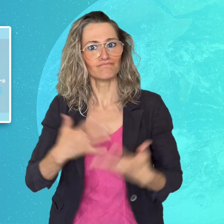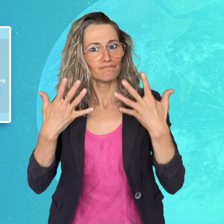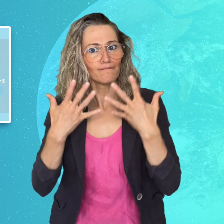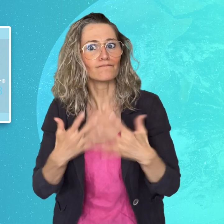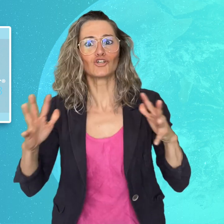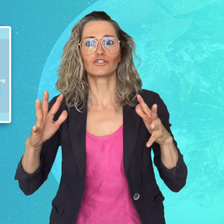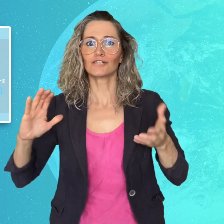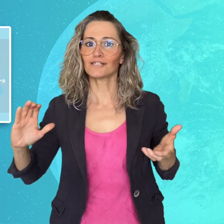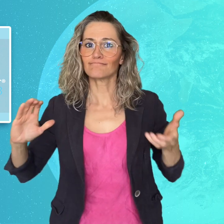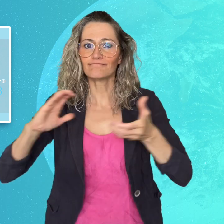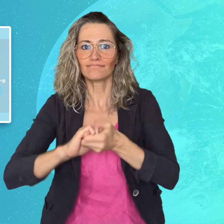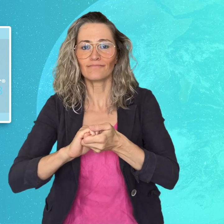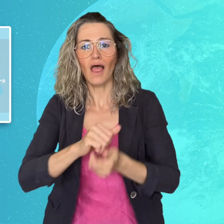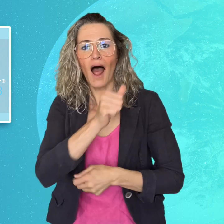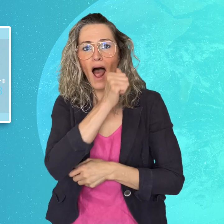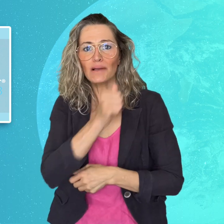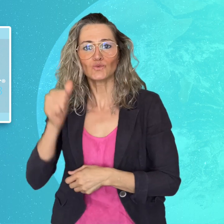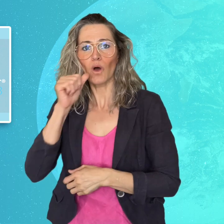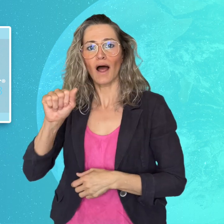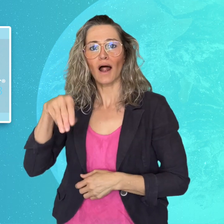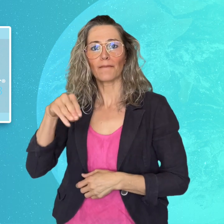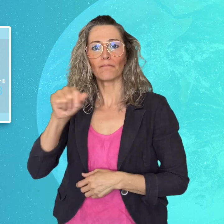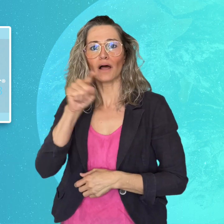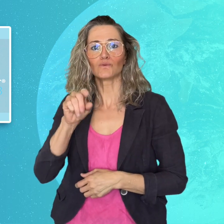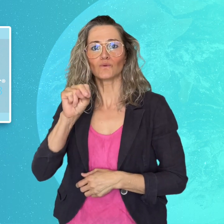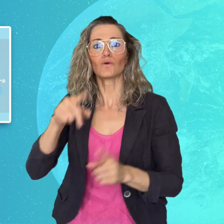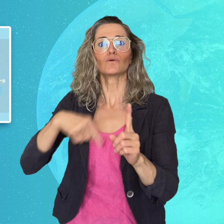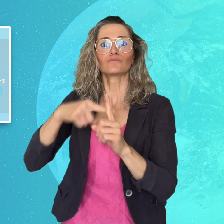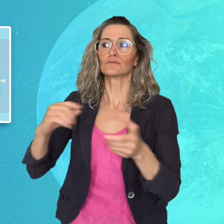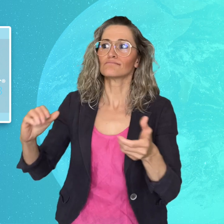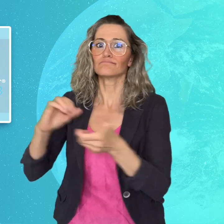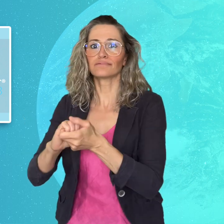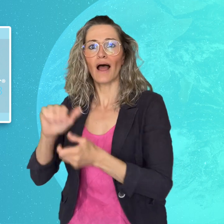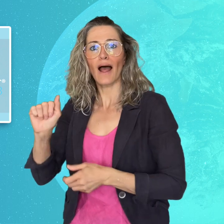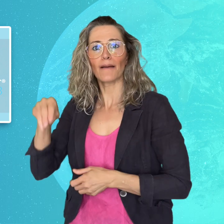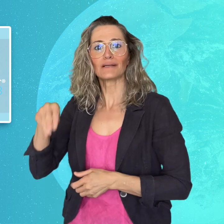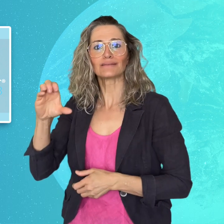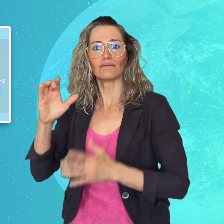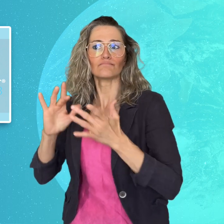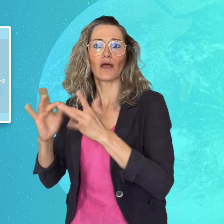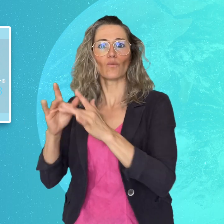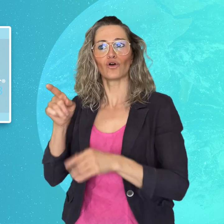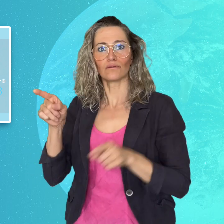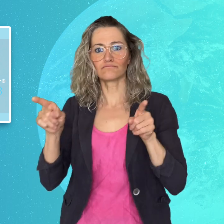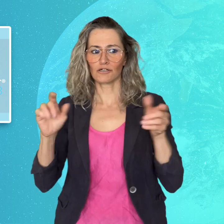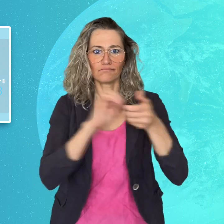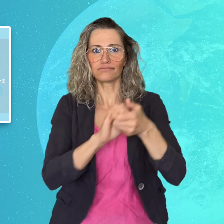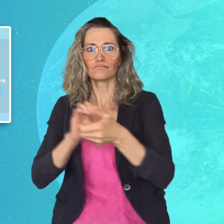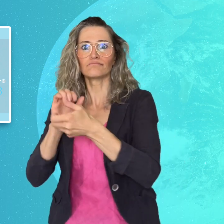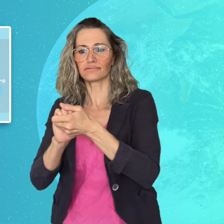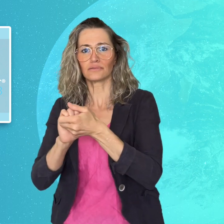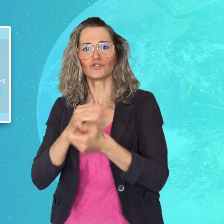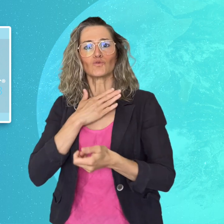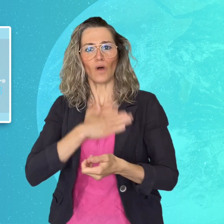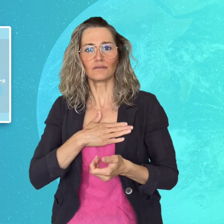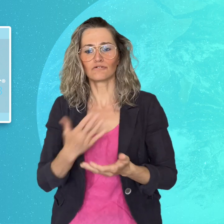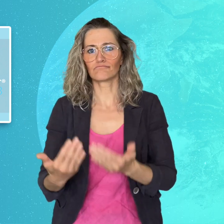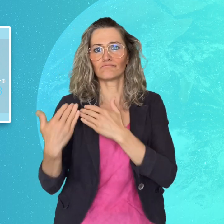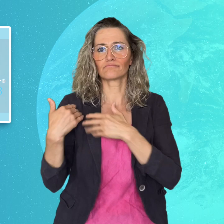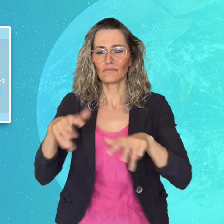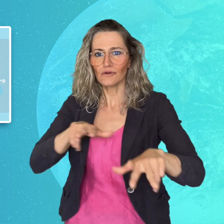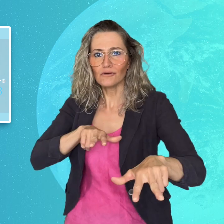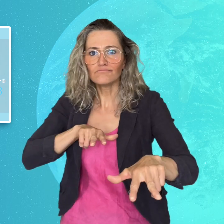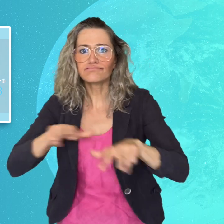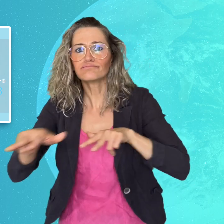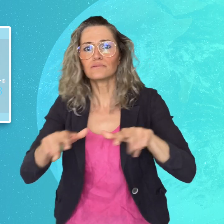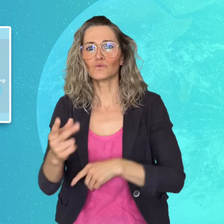AMC Network to host two residential programs – one for teenagers